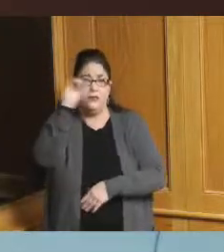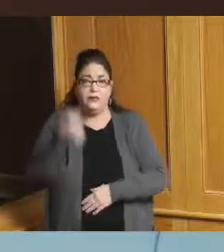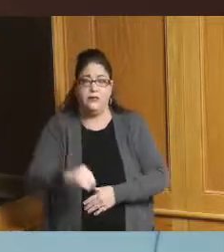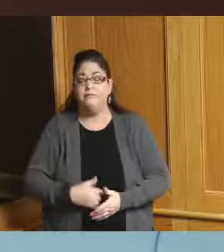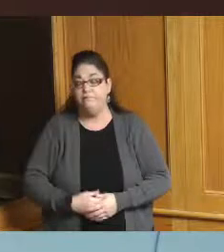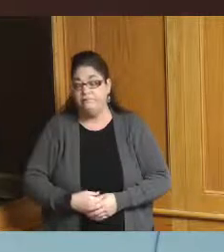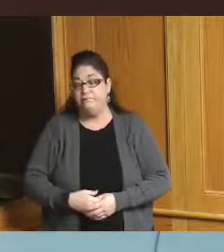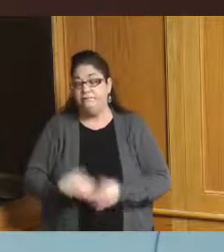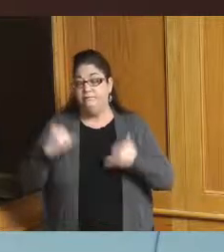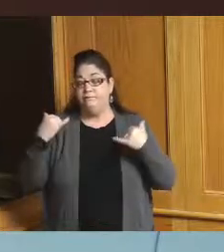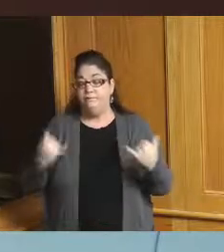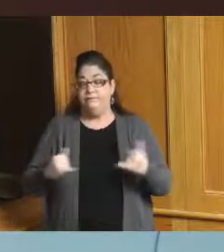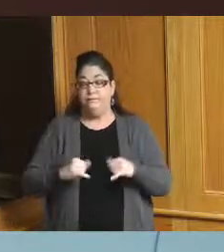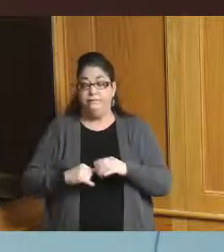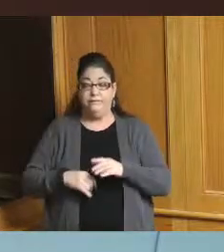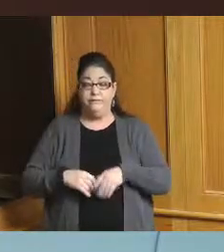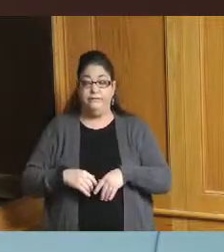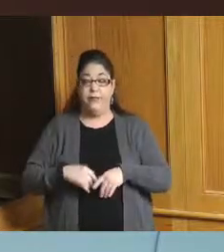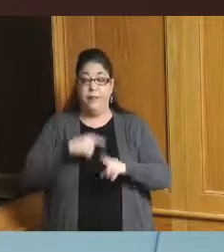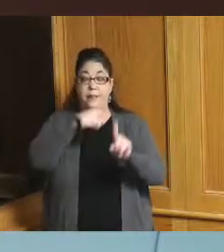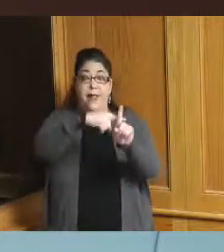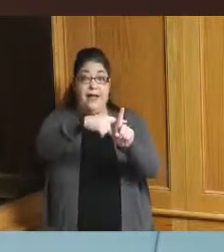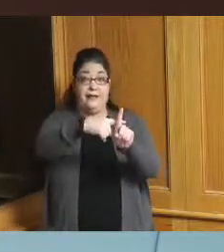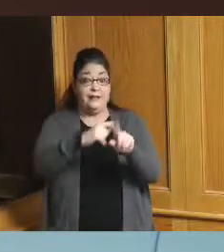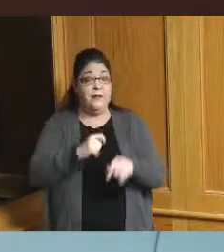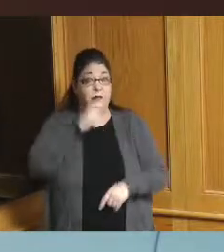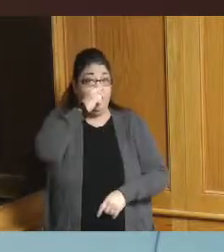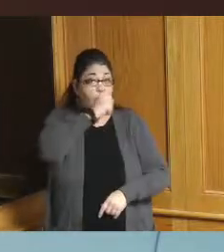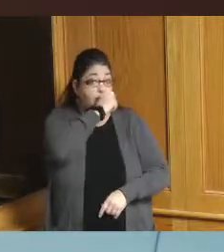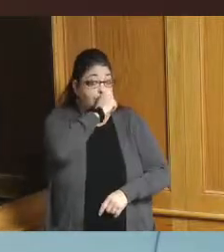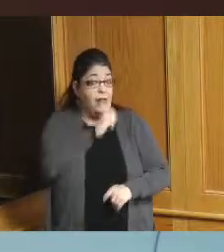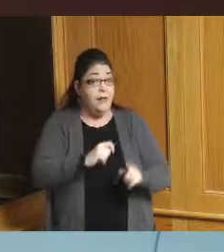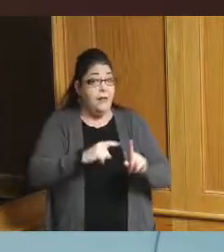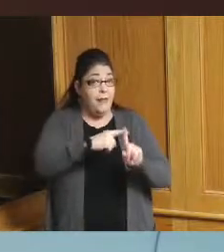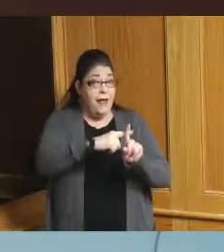an all-time high so the number of people going to get tests nearly one-third of them are coming back